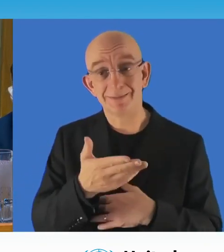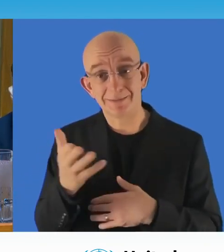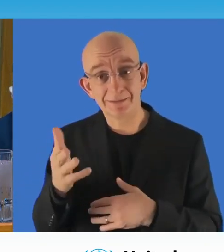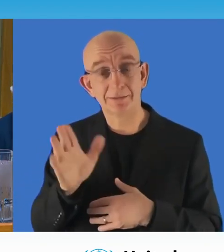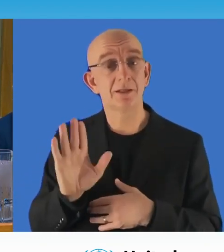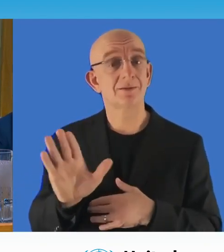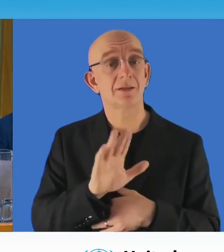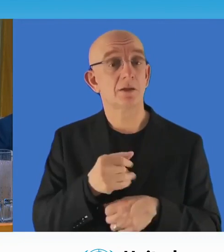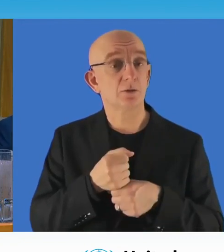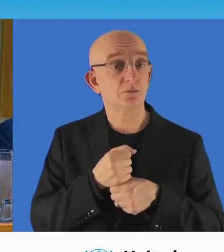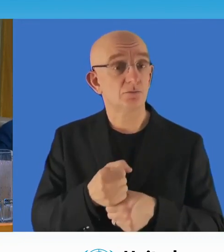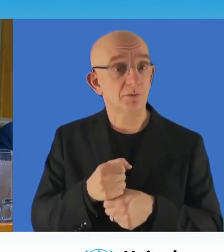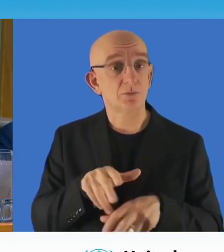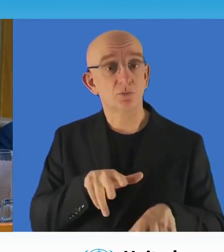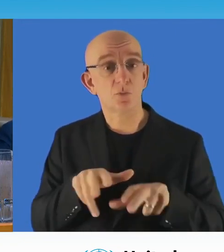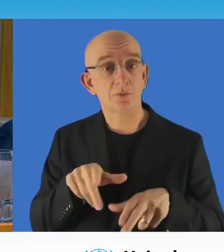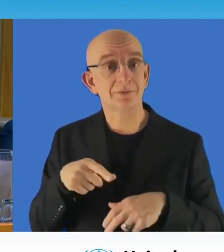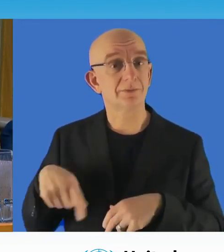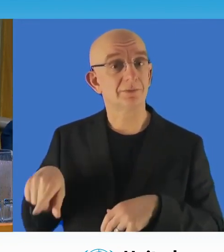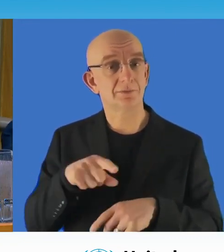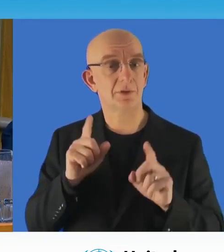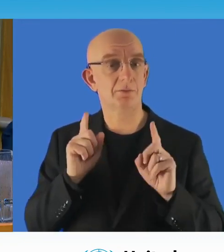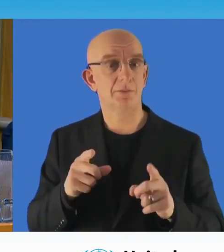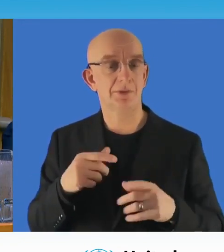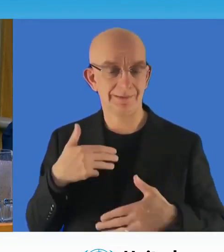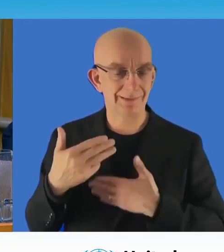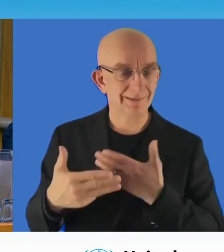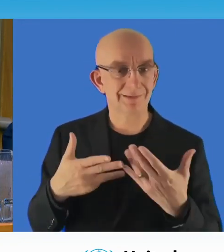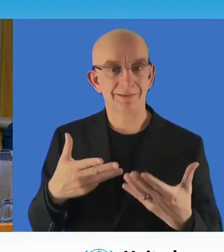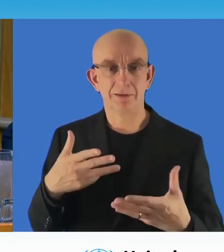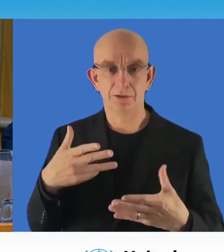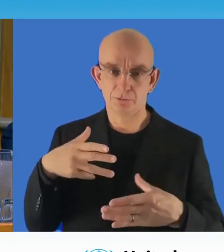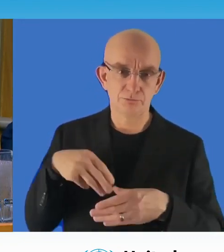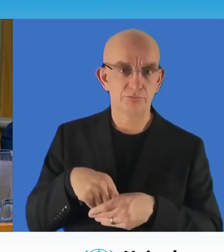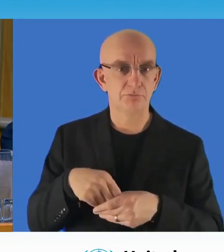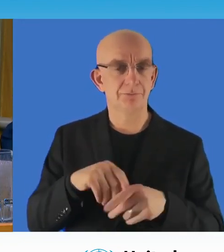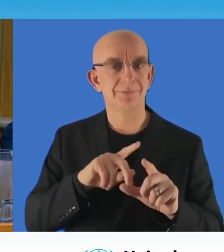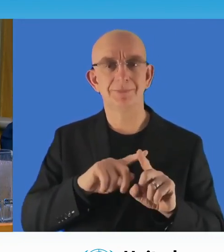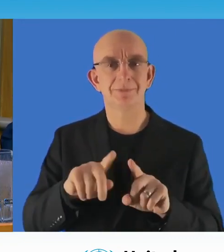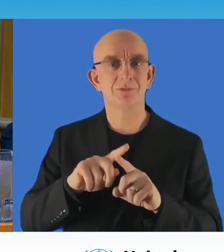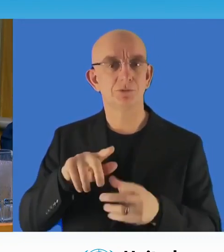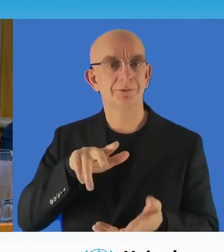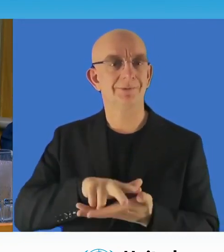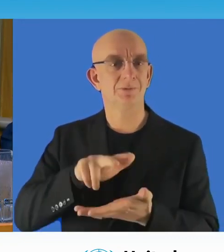making processes in Tunisia our office has been working with the government and Civil